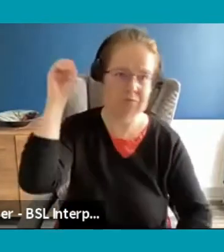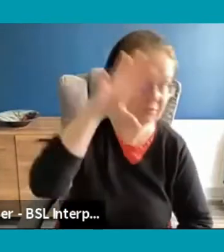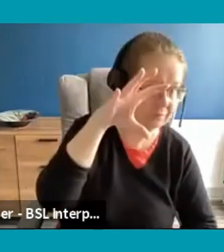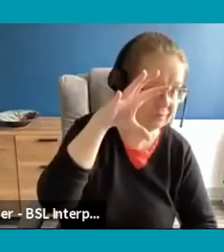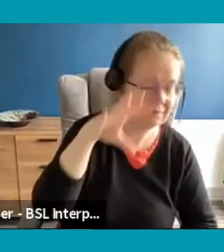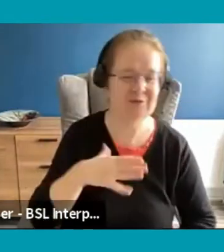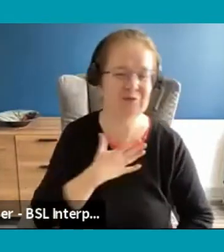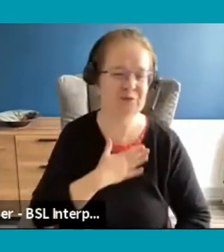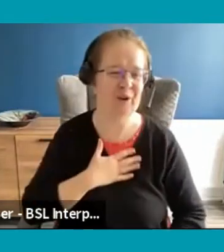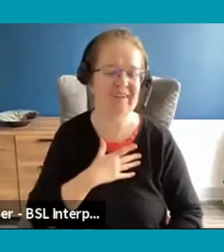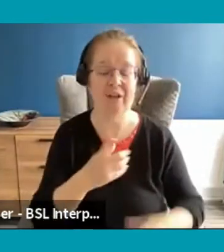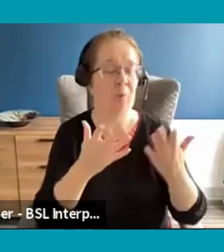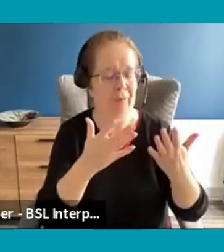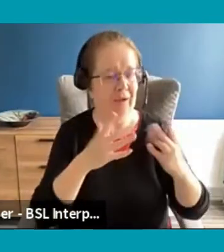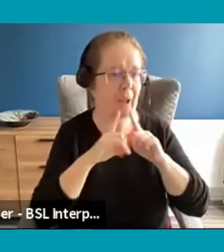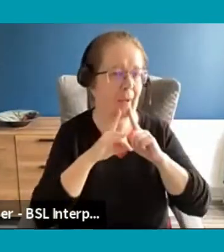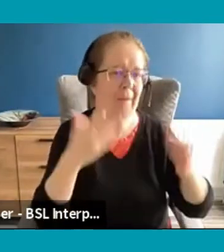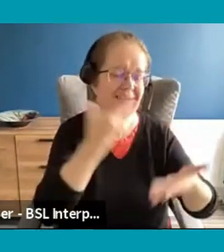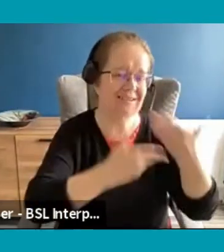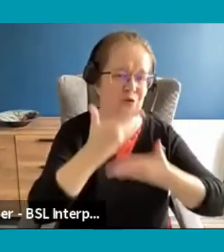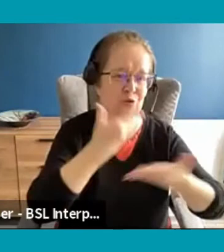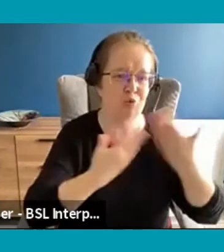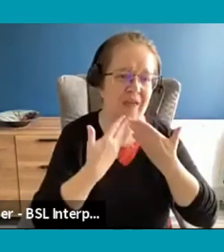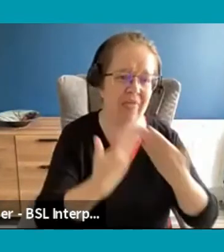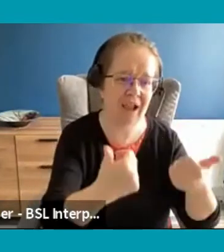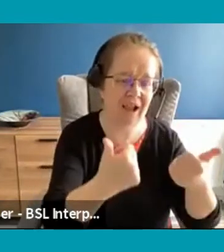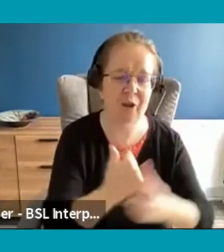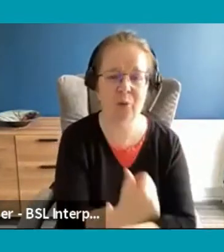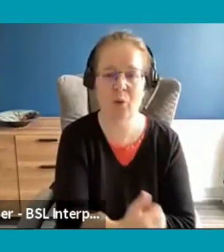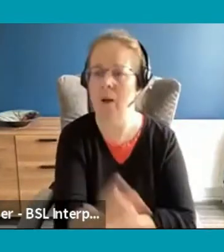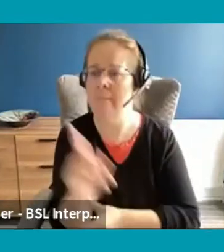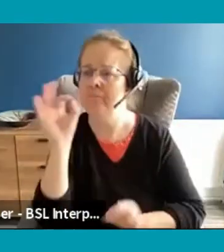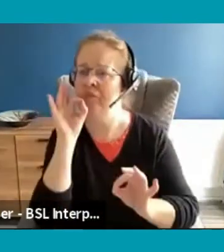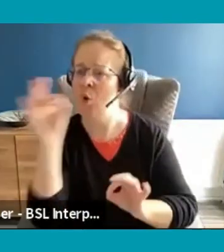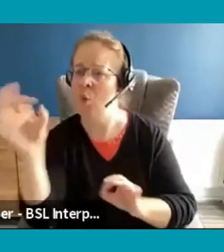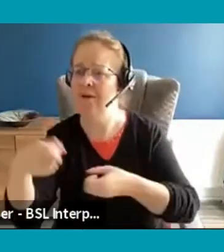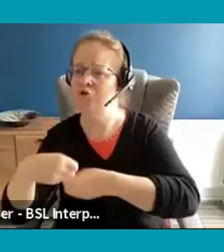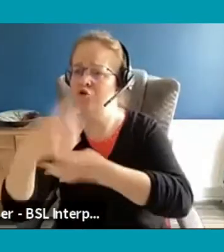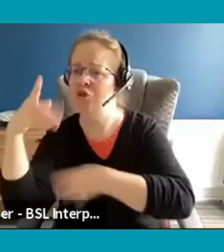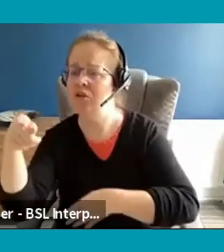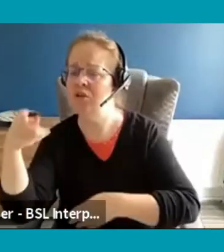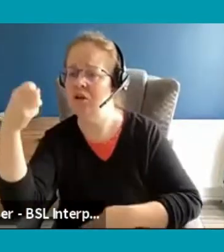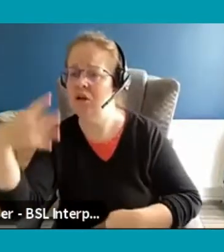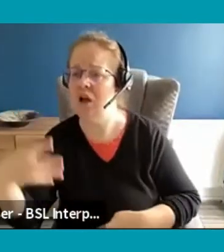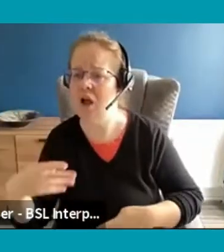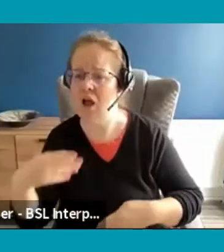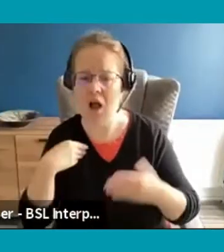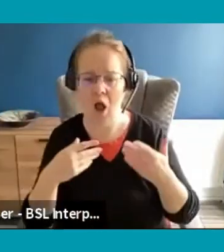But amazing stories! There's a question that's come in OK. I'm just going to open it out to everyone.